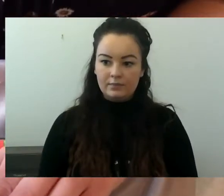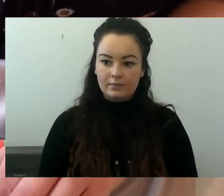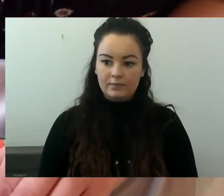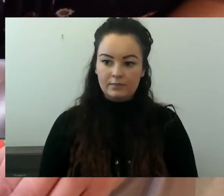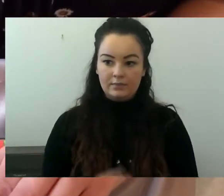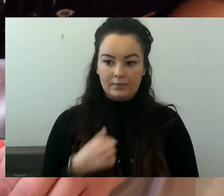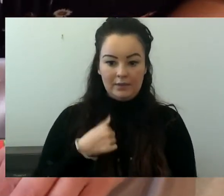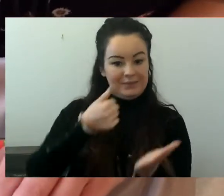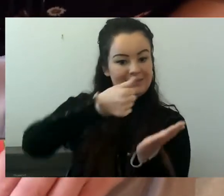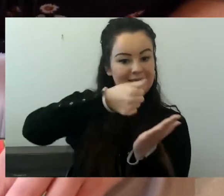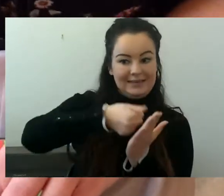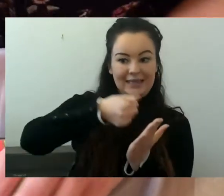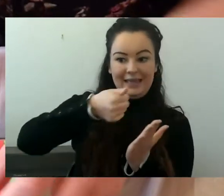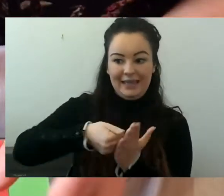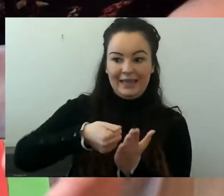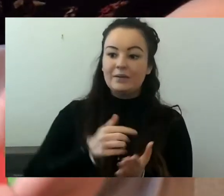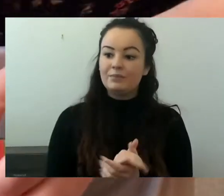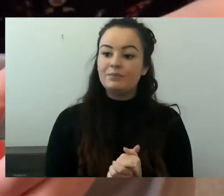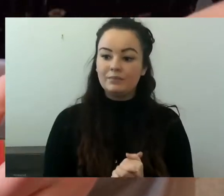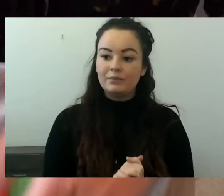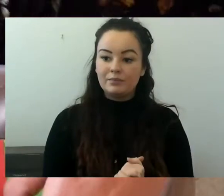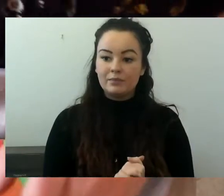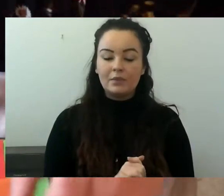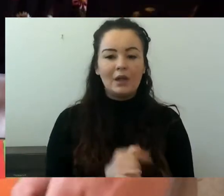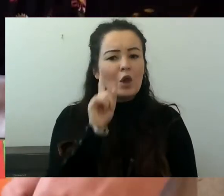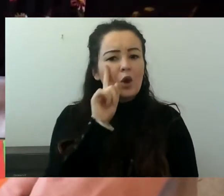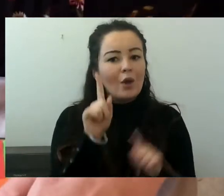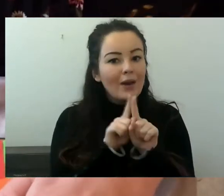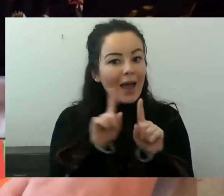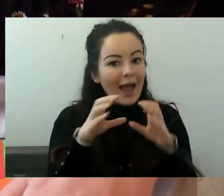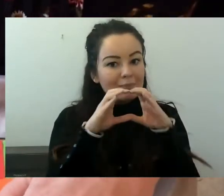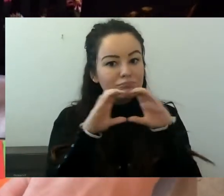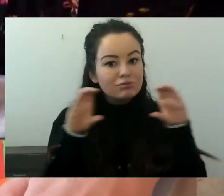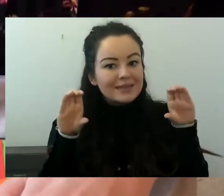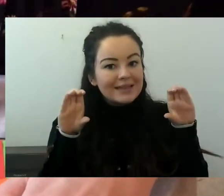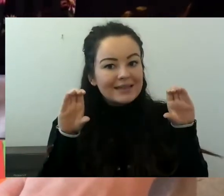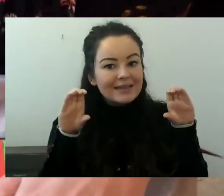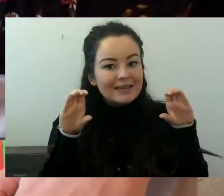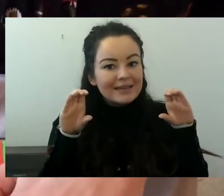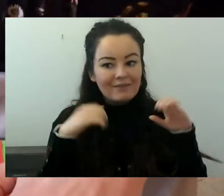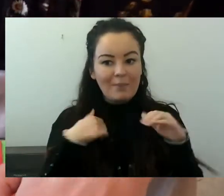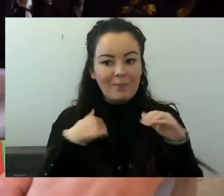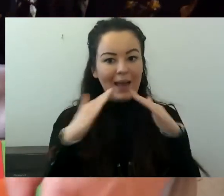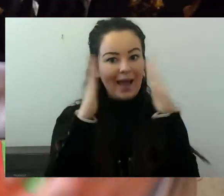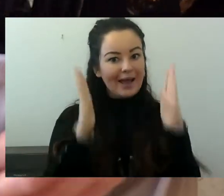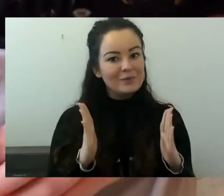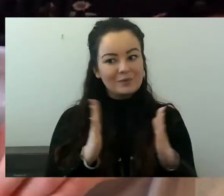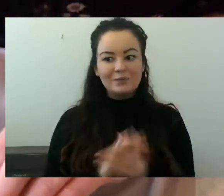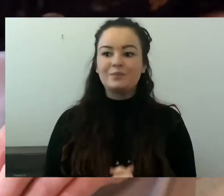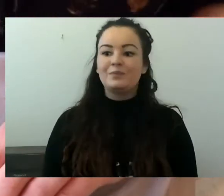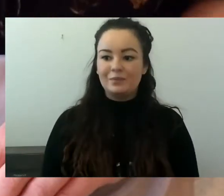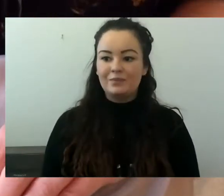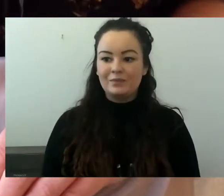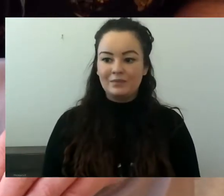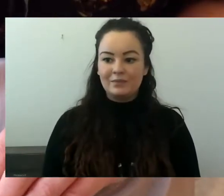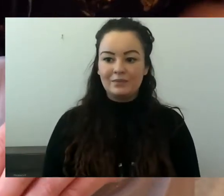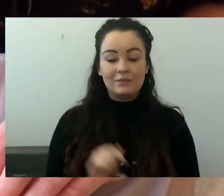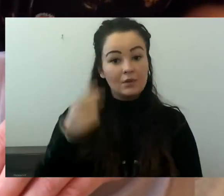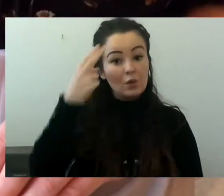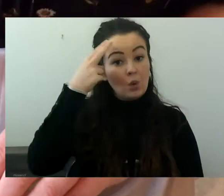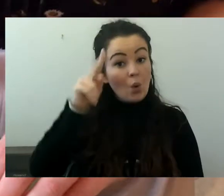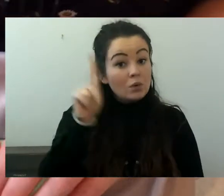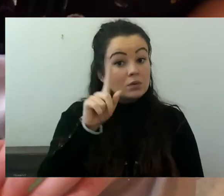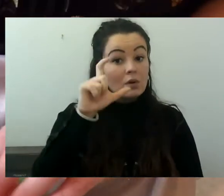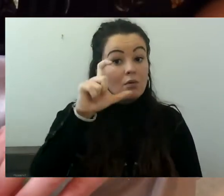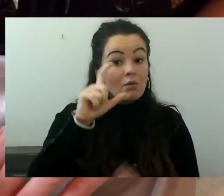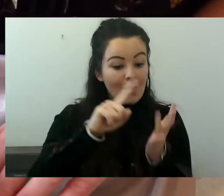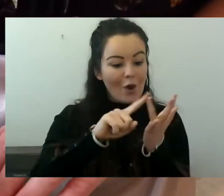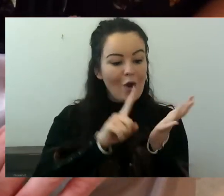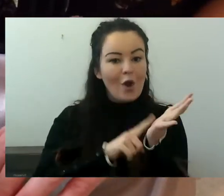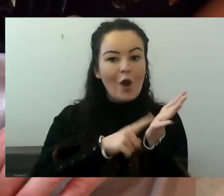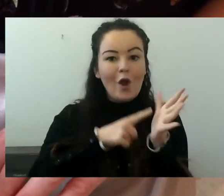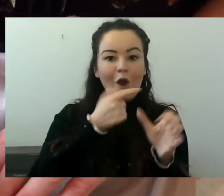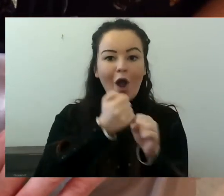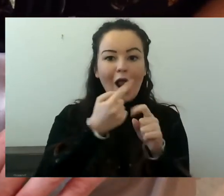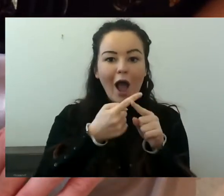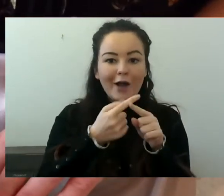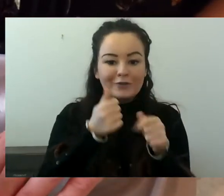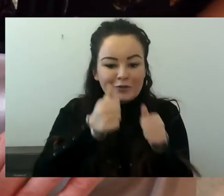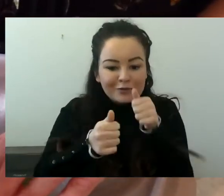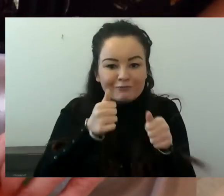and just going stick these down so they look a little bit like bricks and this is called collage